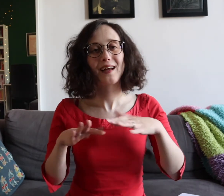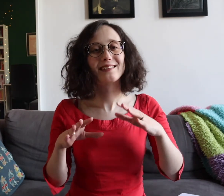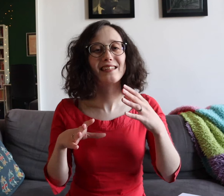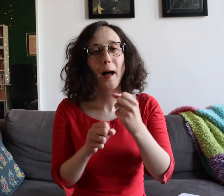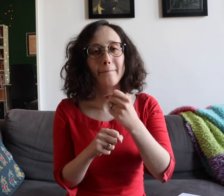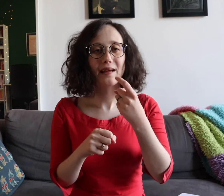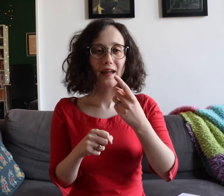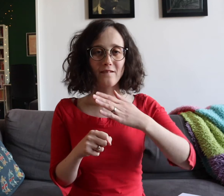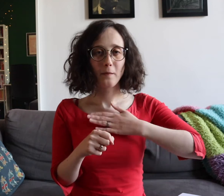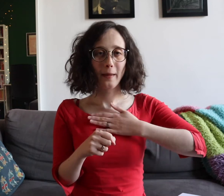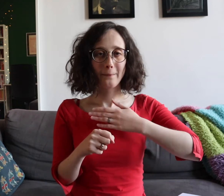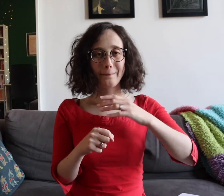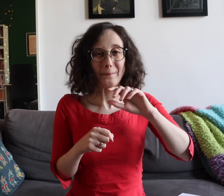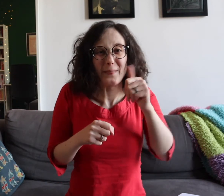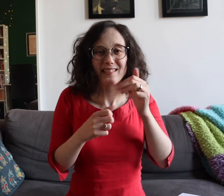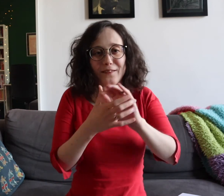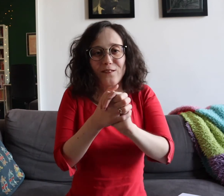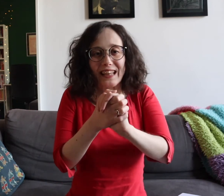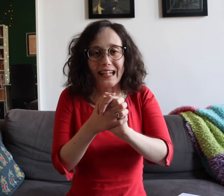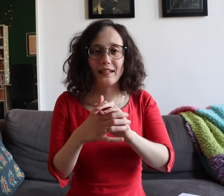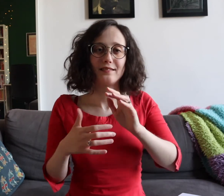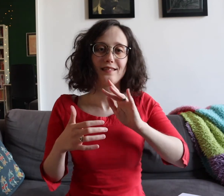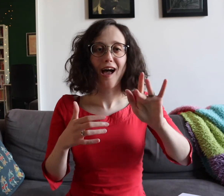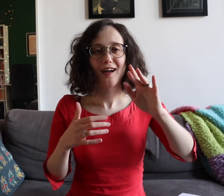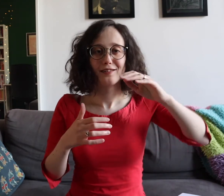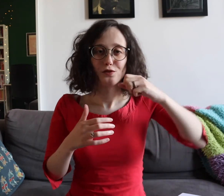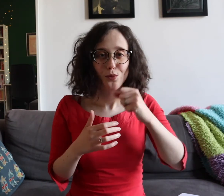I got to go to Scotland with one of my best friends,